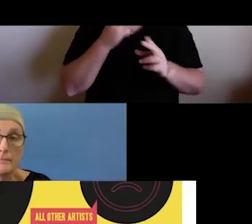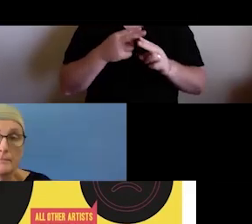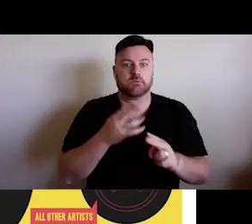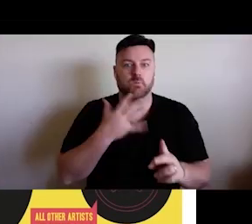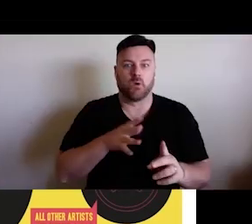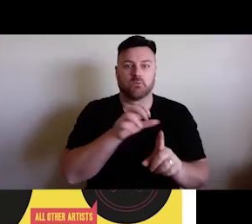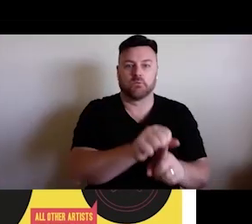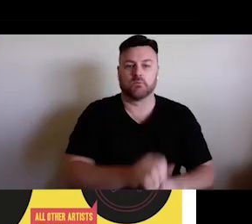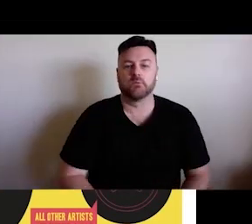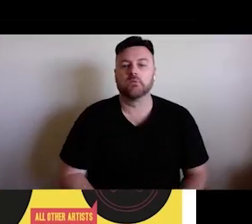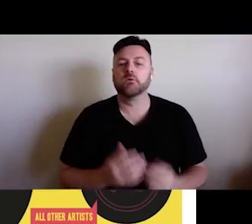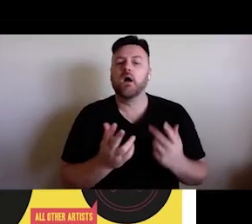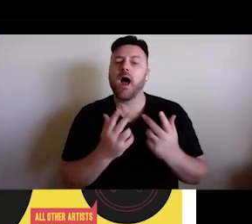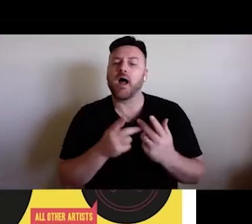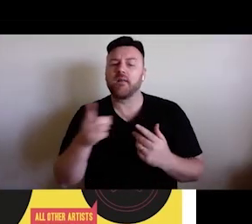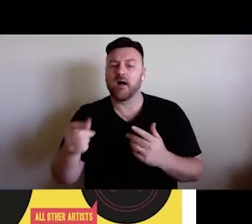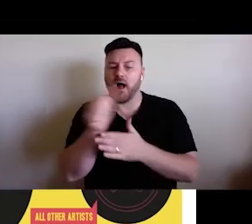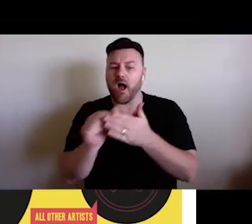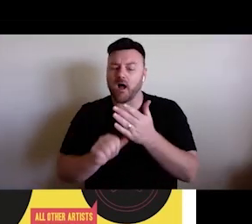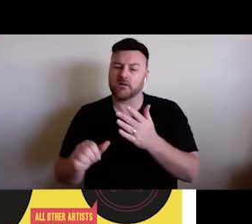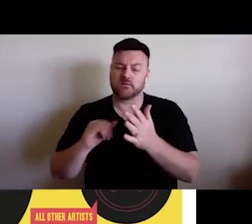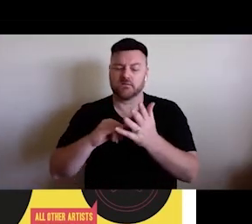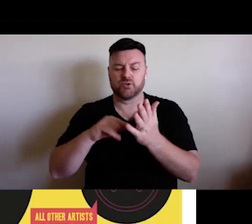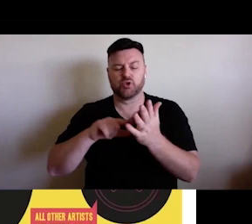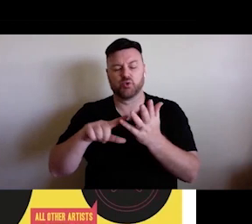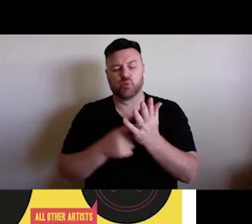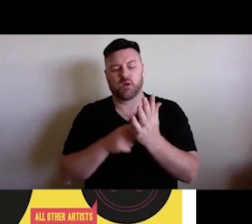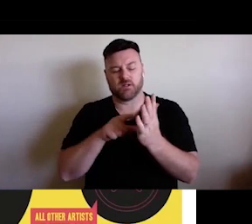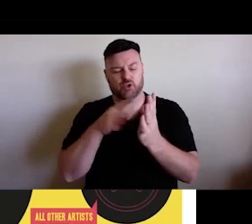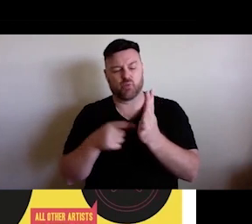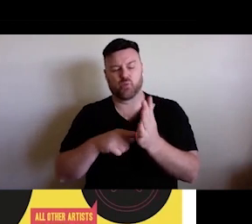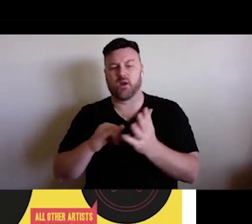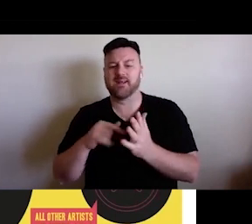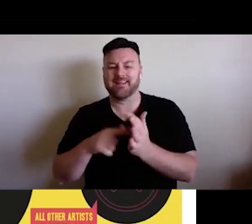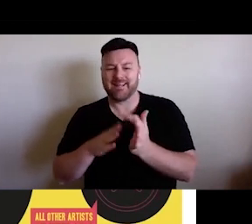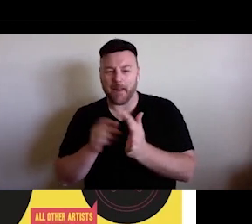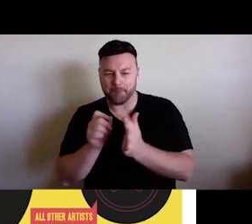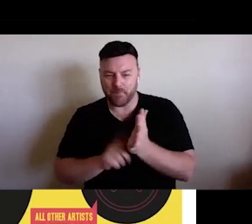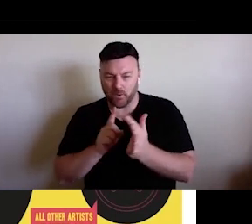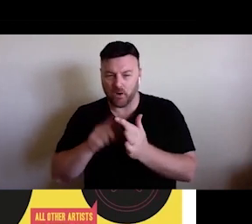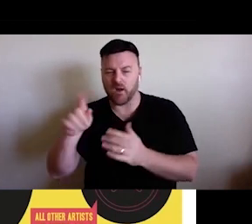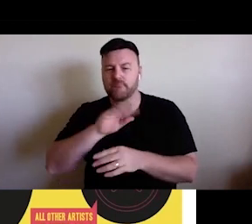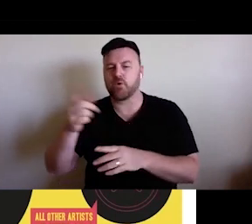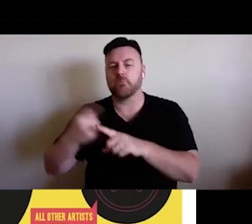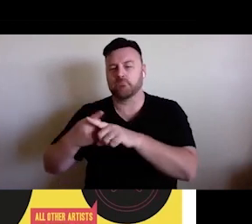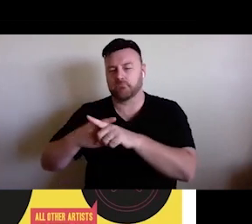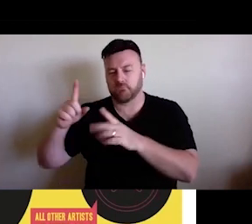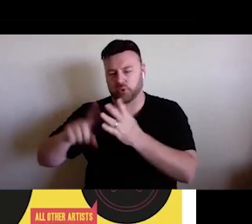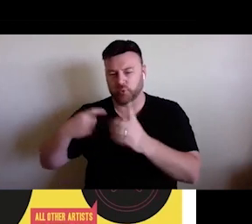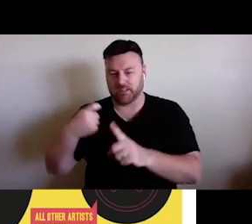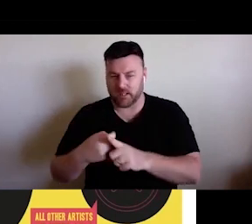story in that he had gotten intoate a bit of an online dispute with the